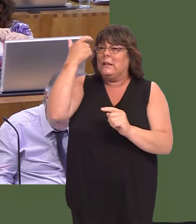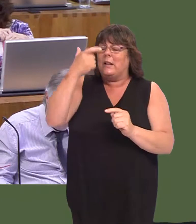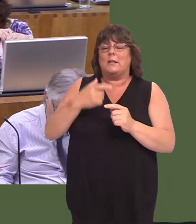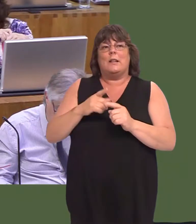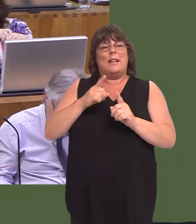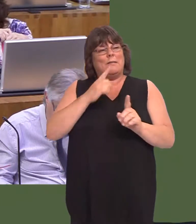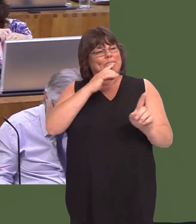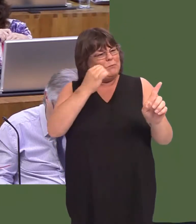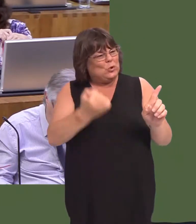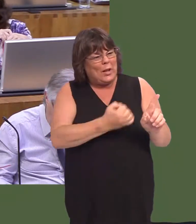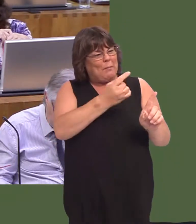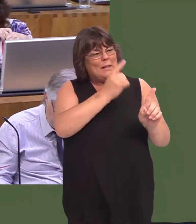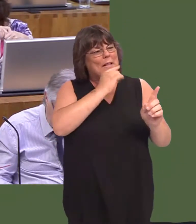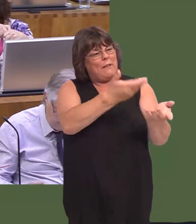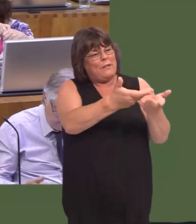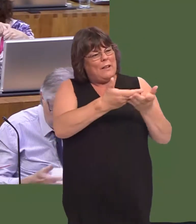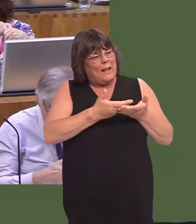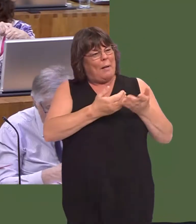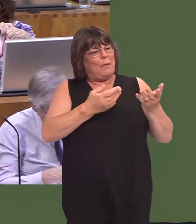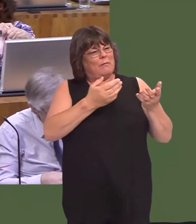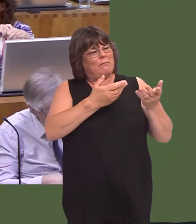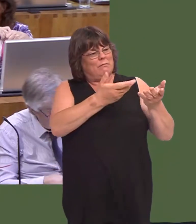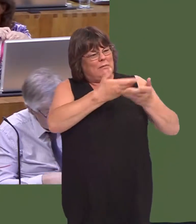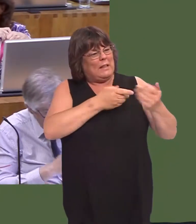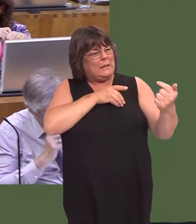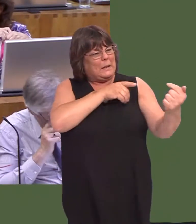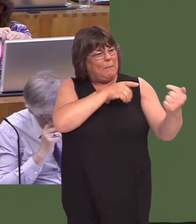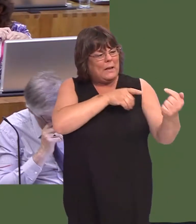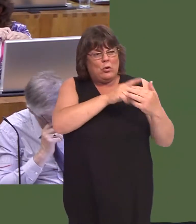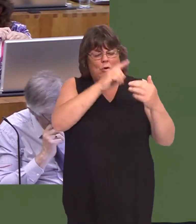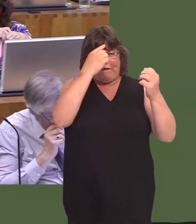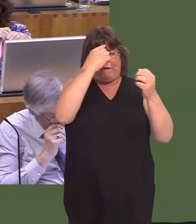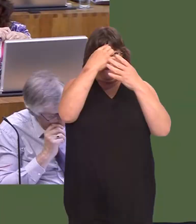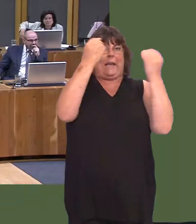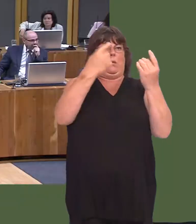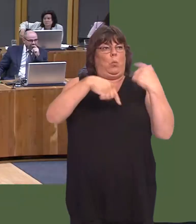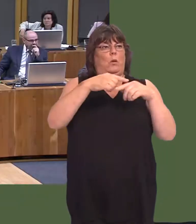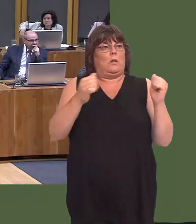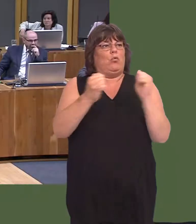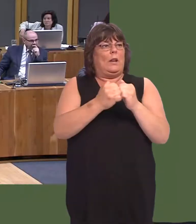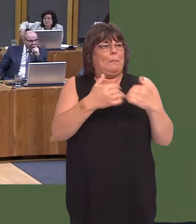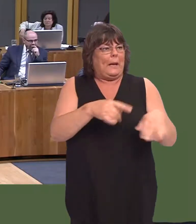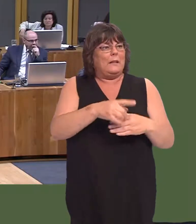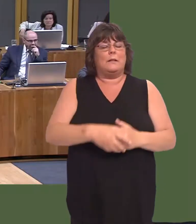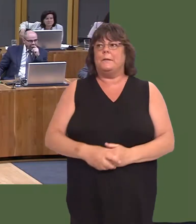It is a great shame that, instead of contributing to the debate, she forgets what her own partyís already agreed to. Adam Price: Thatís absolute rubbish.